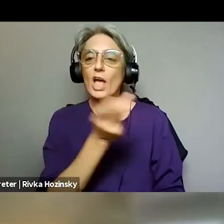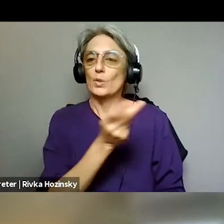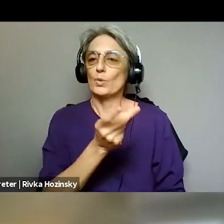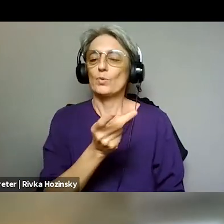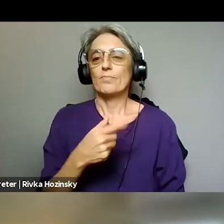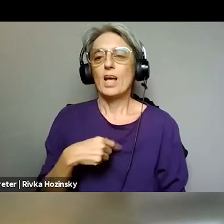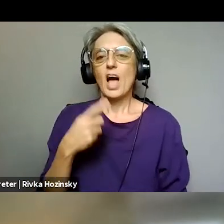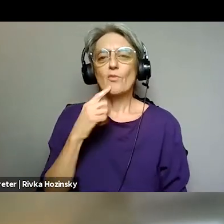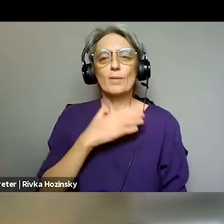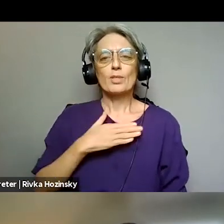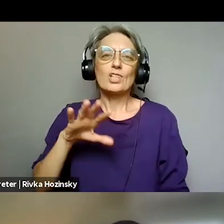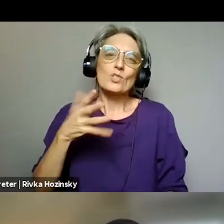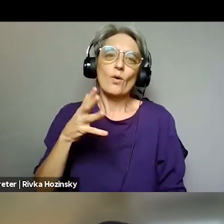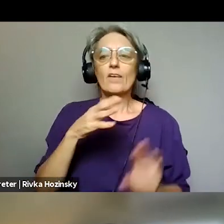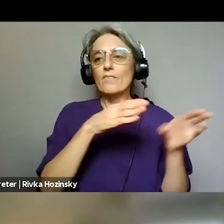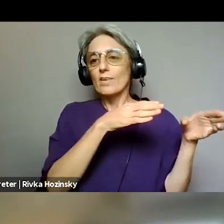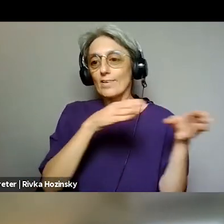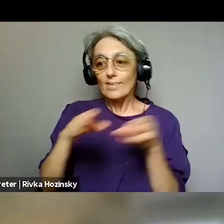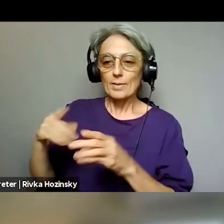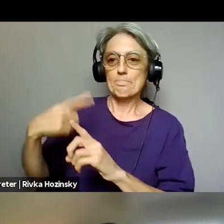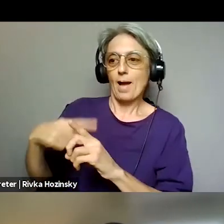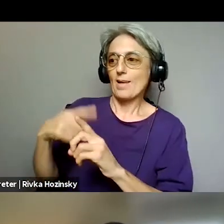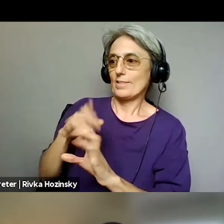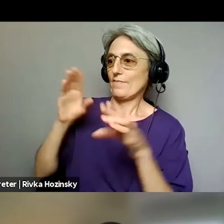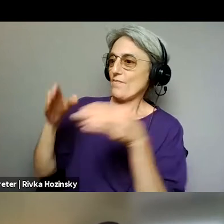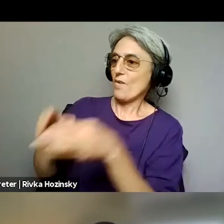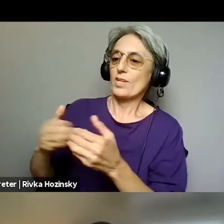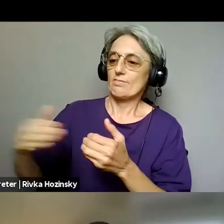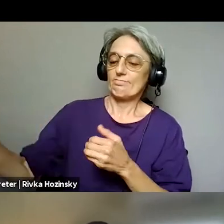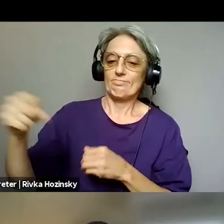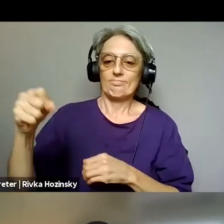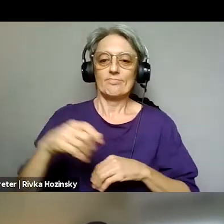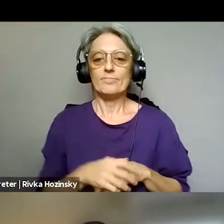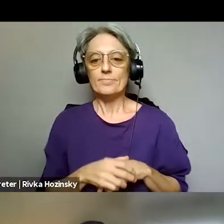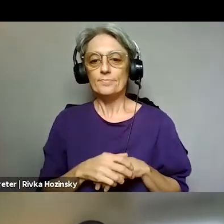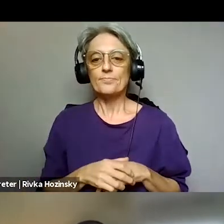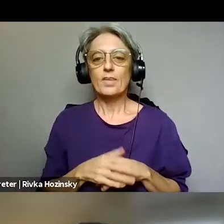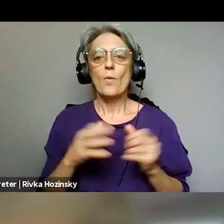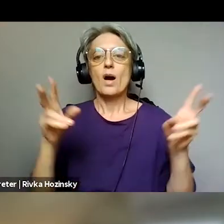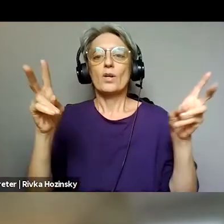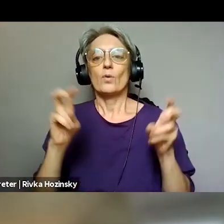moving in a positive direction and I really wanted to quote what Jennifer Senda said on Monday